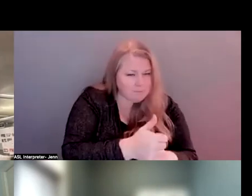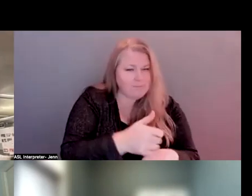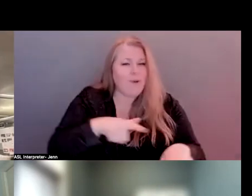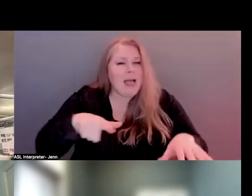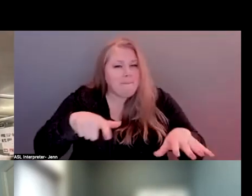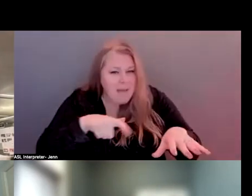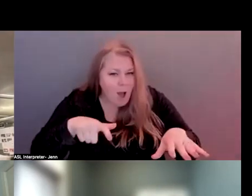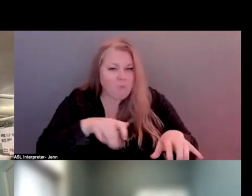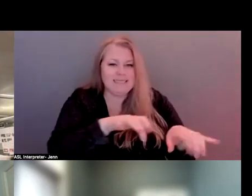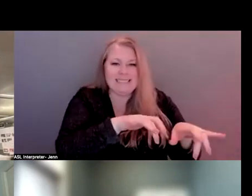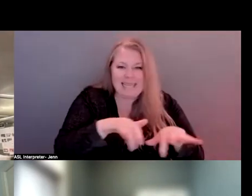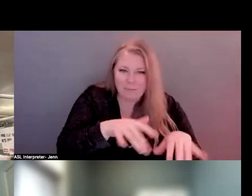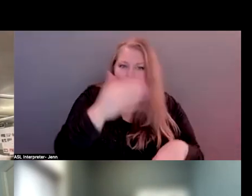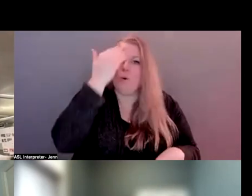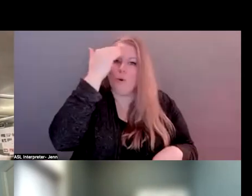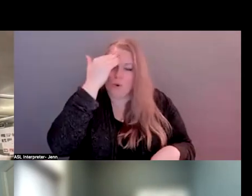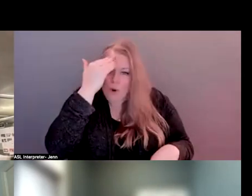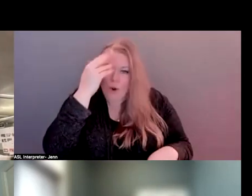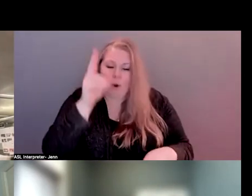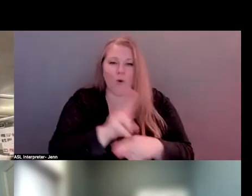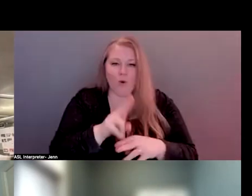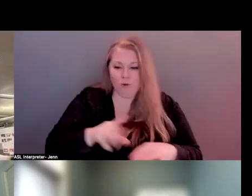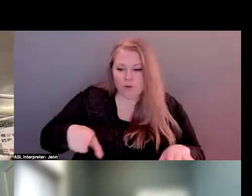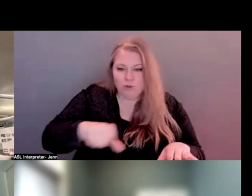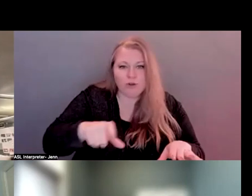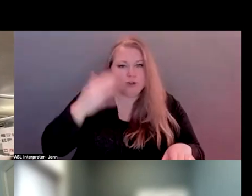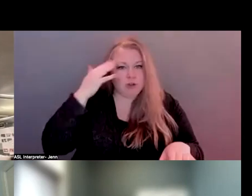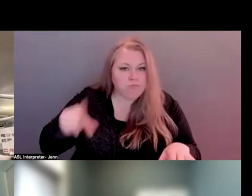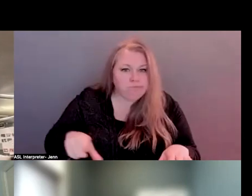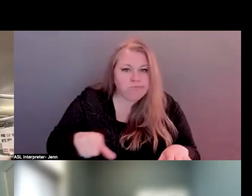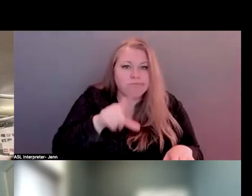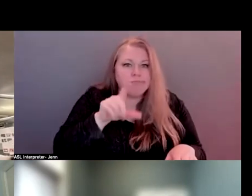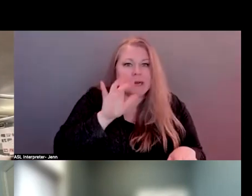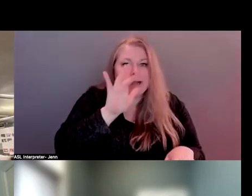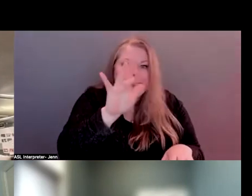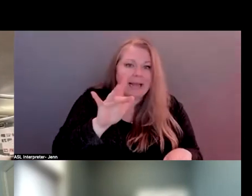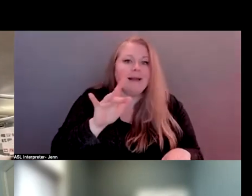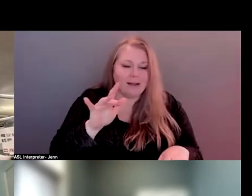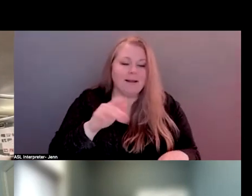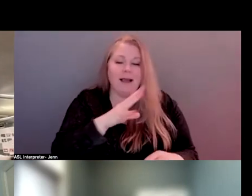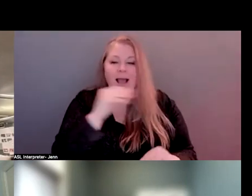and then you use, you know, the cursor to click the buttons and do target acquisition asked